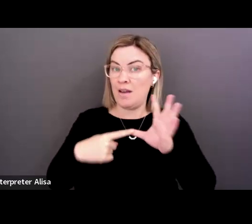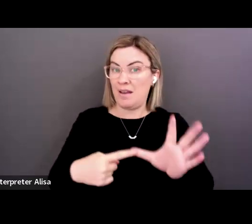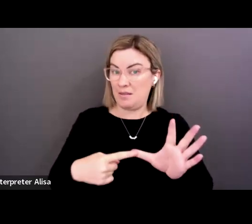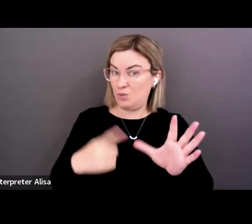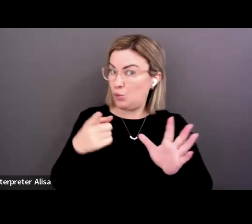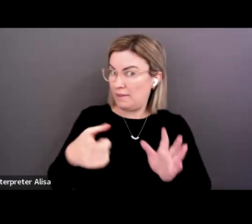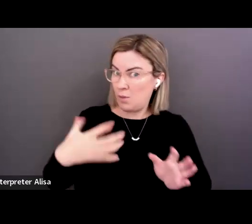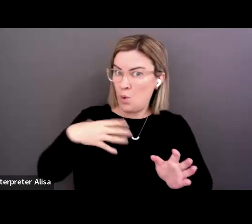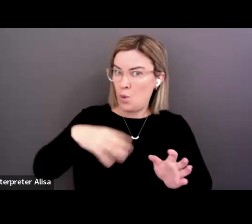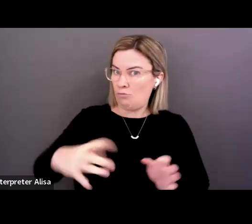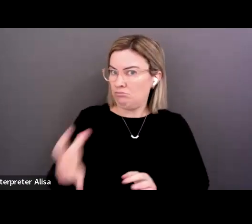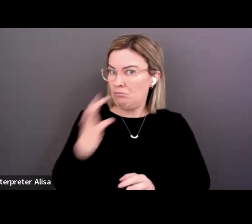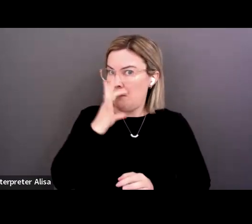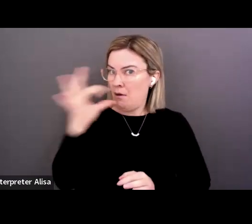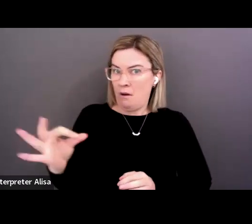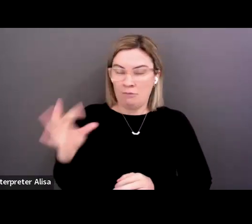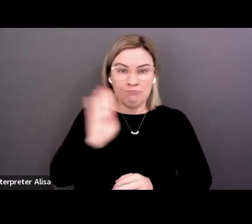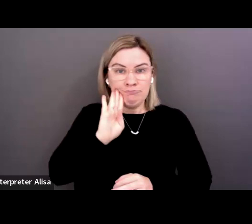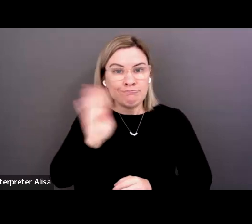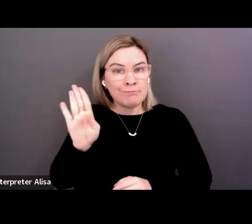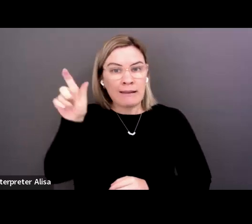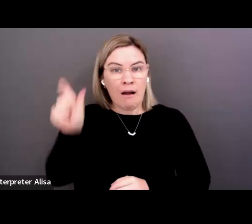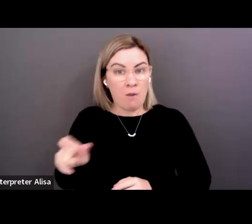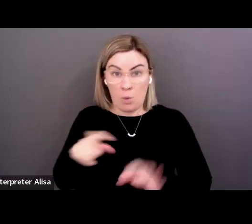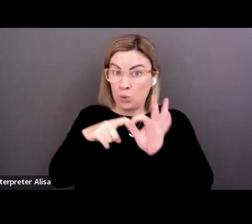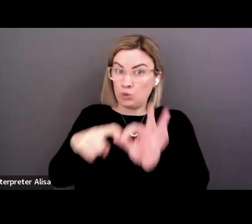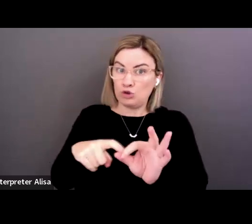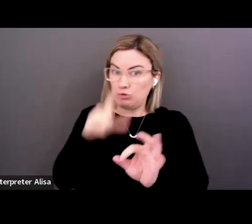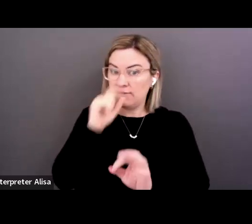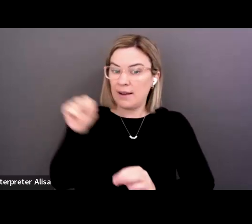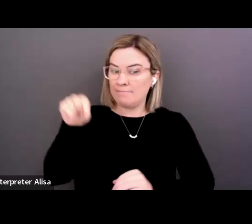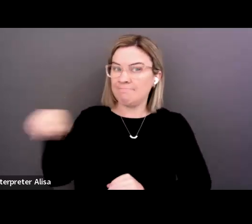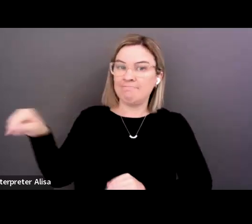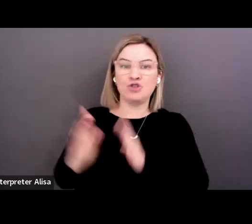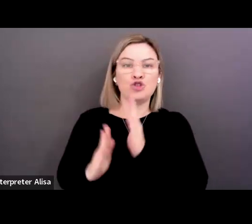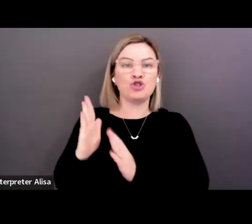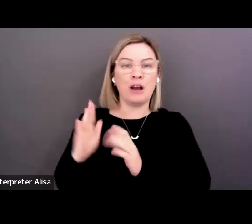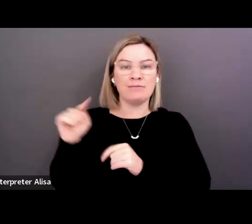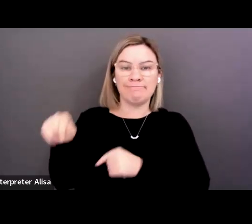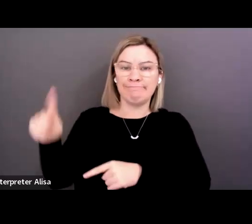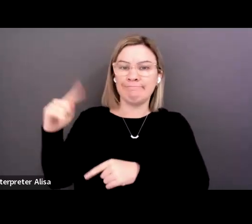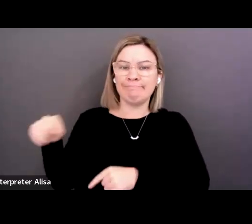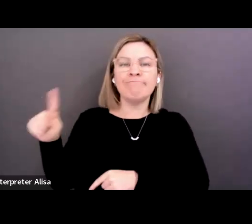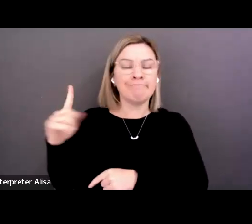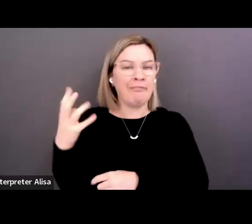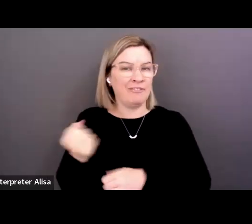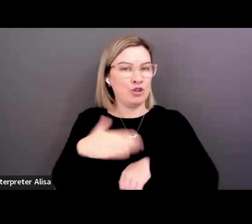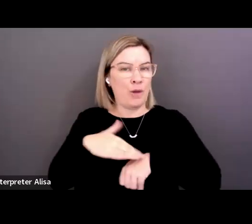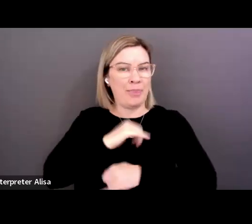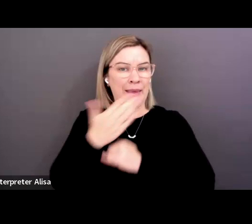by Alisa and Sean. And we'll have a little bit of time at the end of the session for some "Q and A". If anyone would like to ask our wonderful